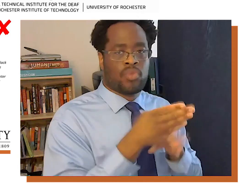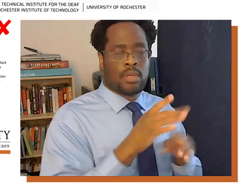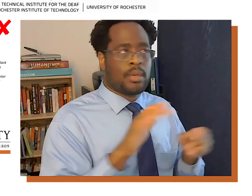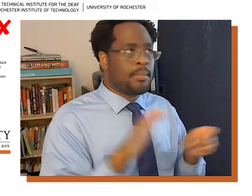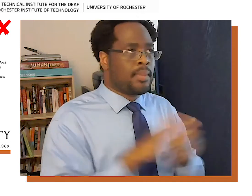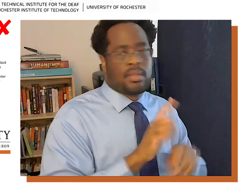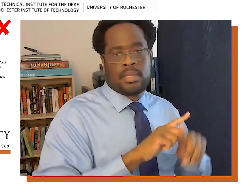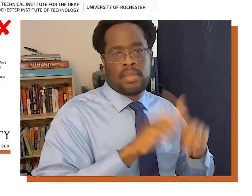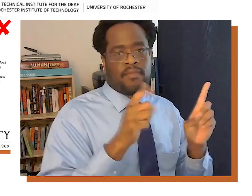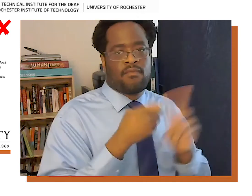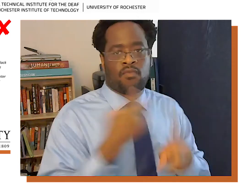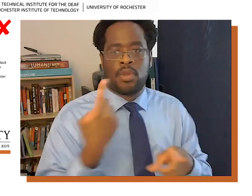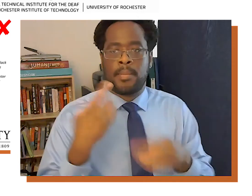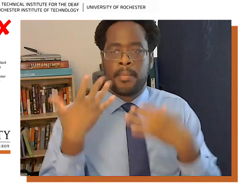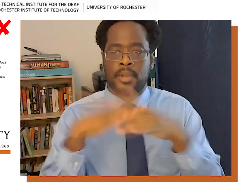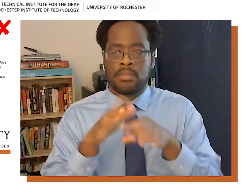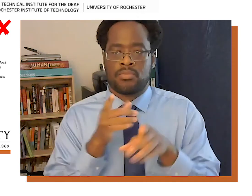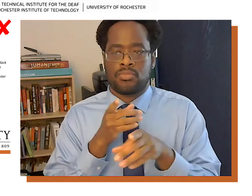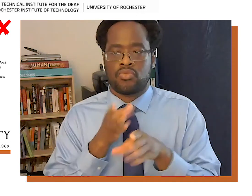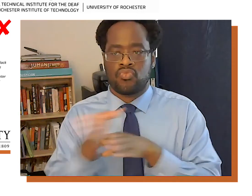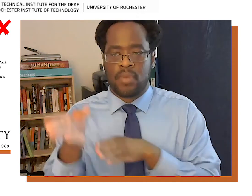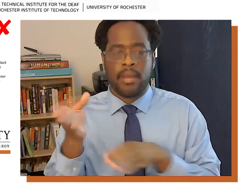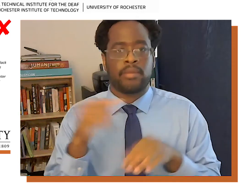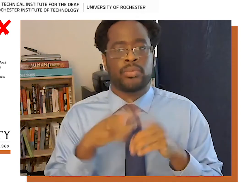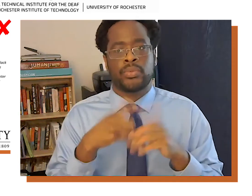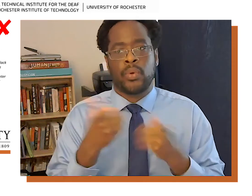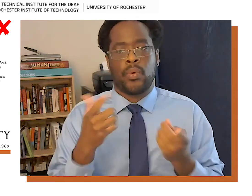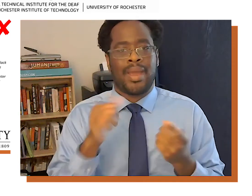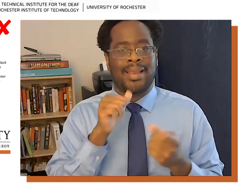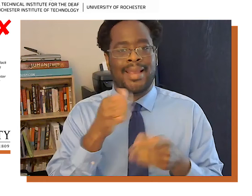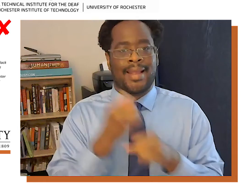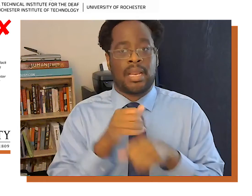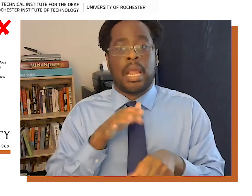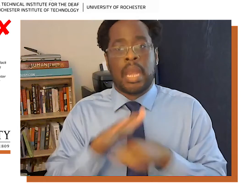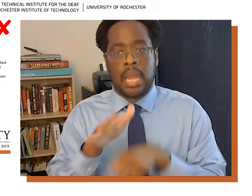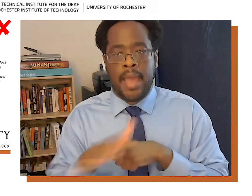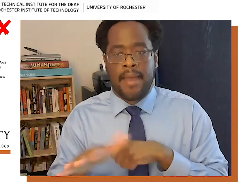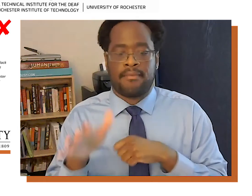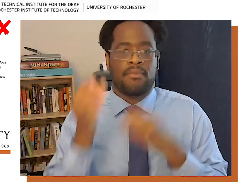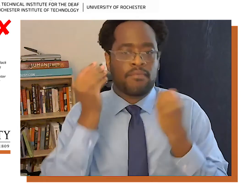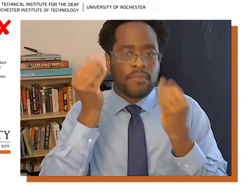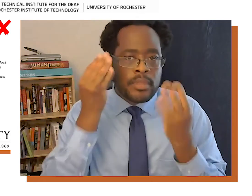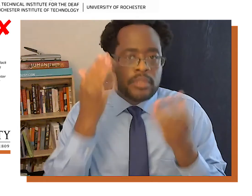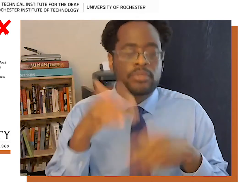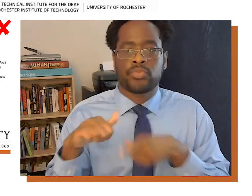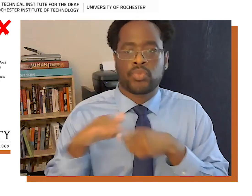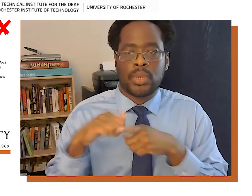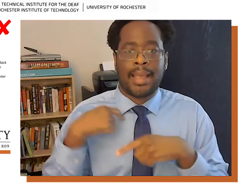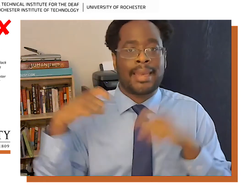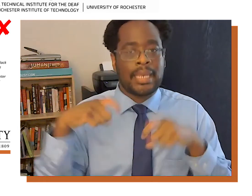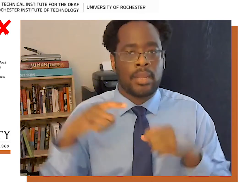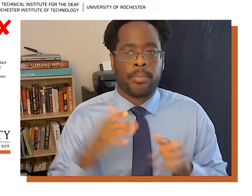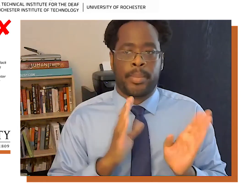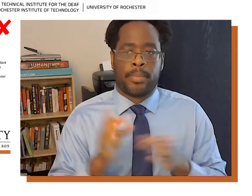because in the Deaf program, their curriculum was completely different from the mainstream program, so I didn't get the right information